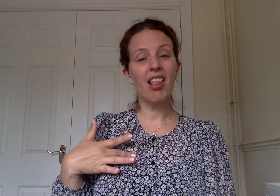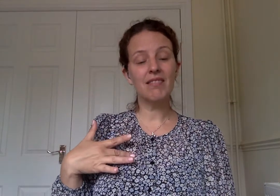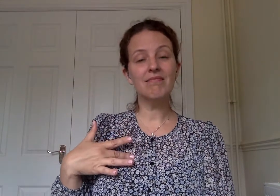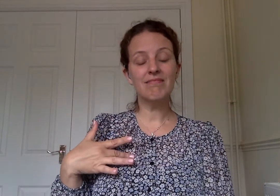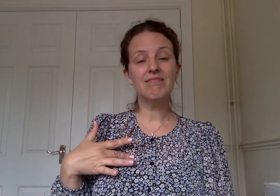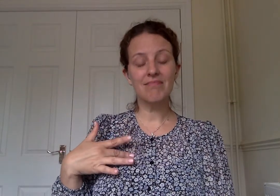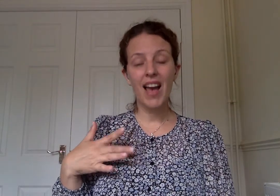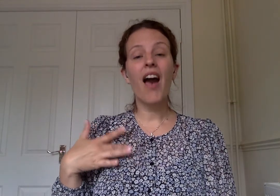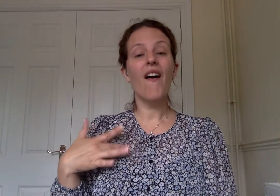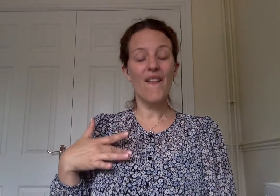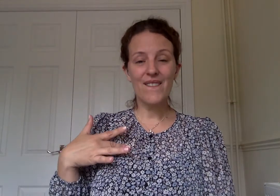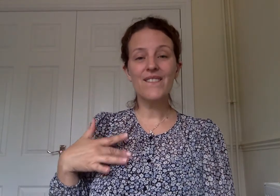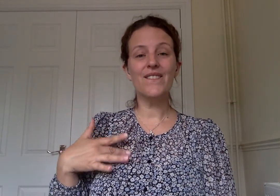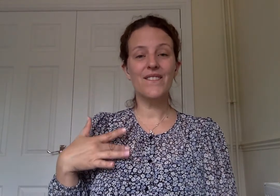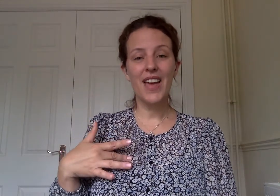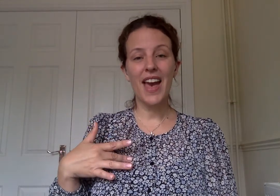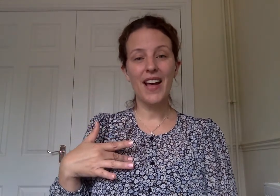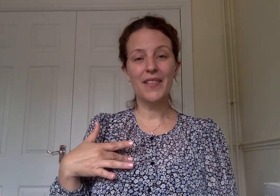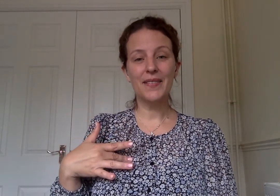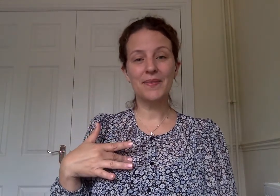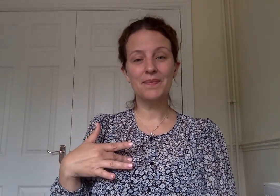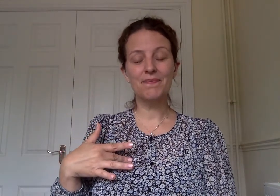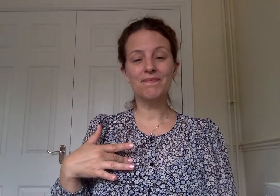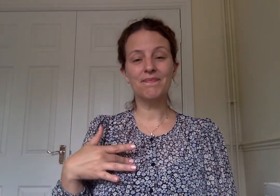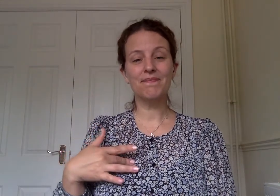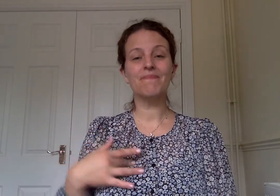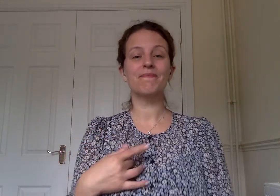Feel